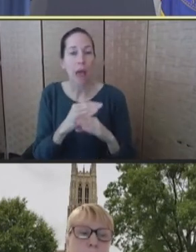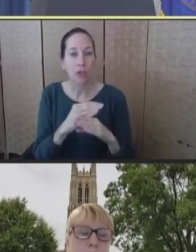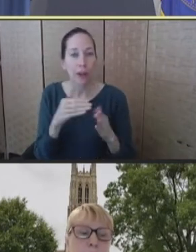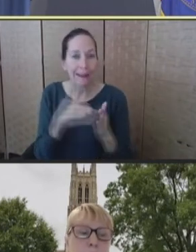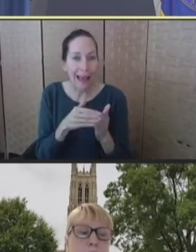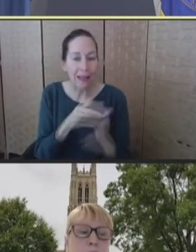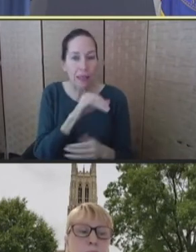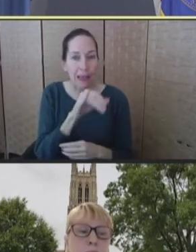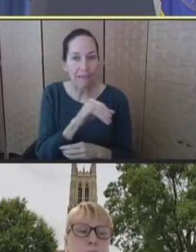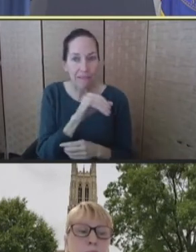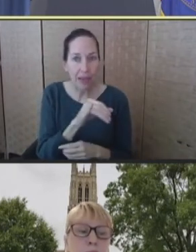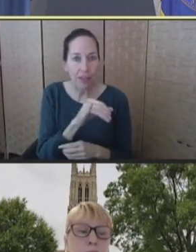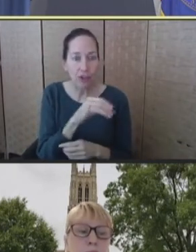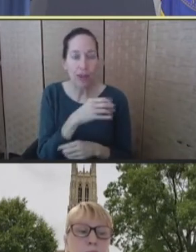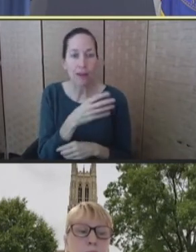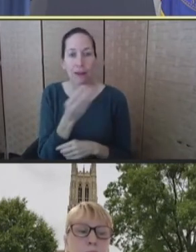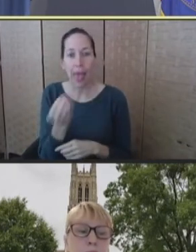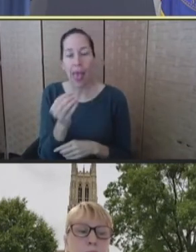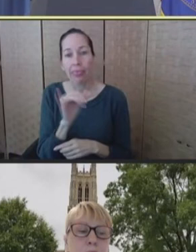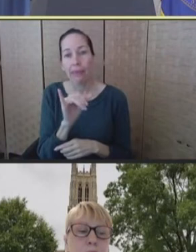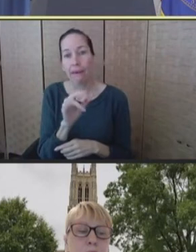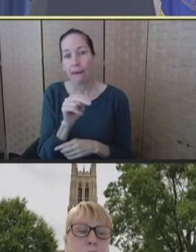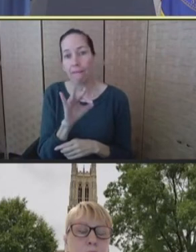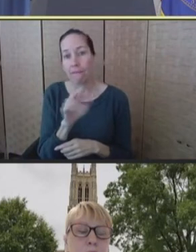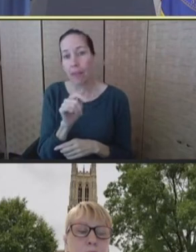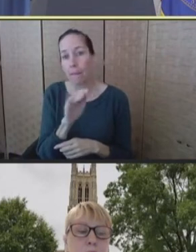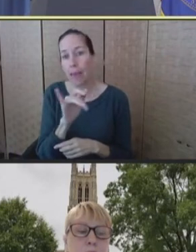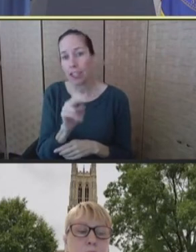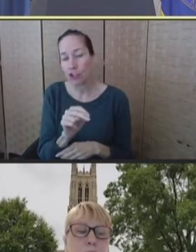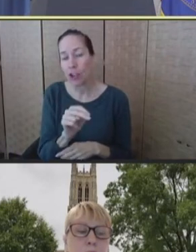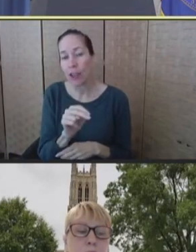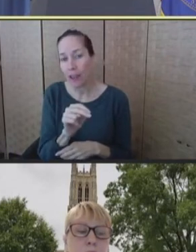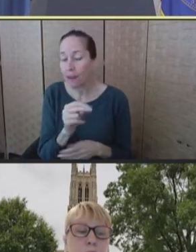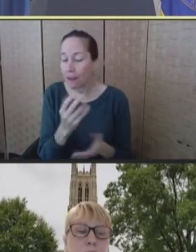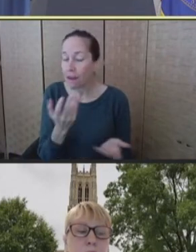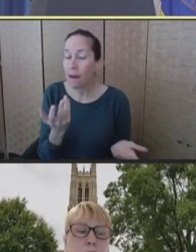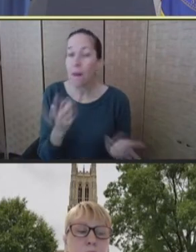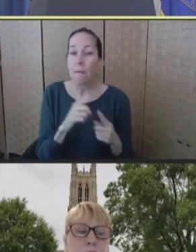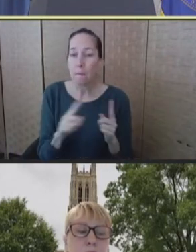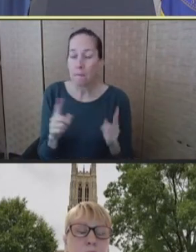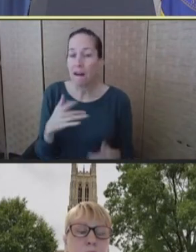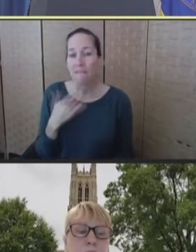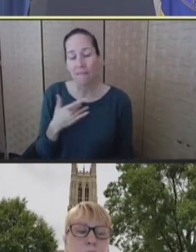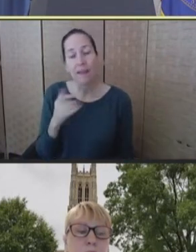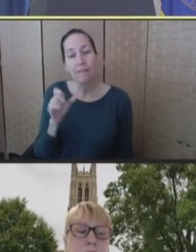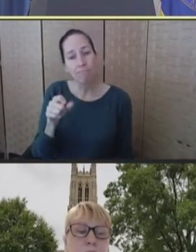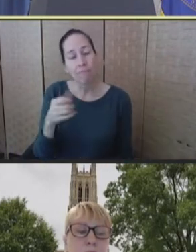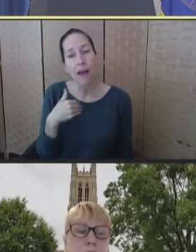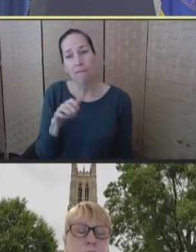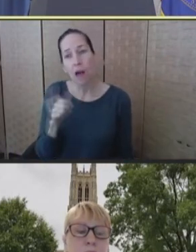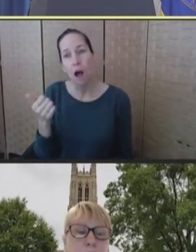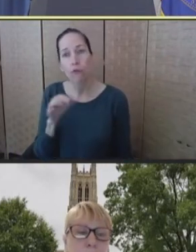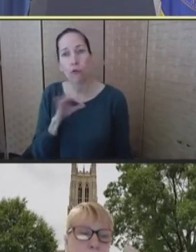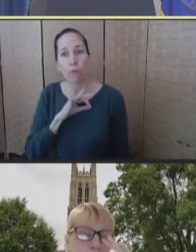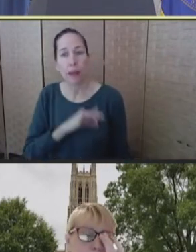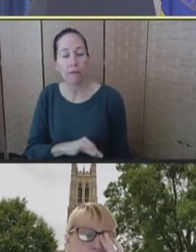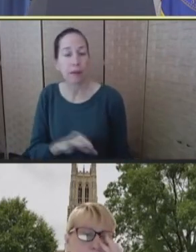from that infection although I certainly think it's a component. But I do think there's some other kind of component of perhaps epigenetic reprogramming